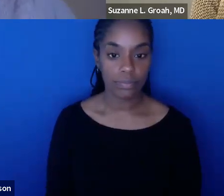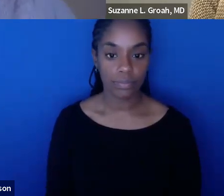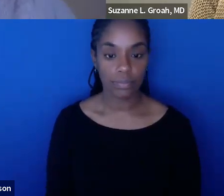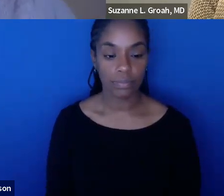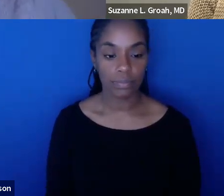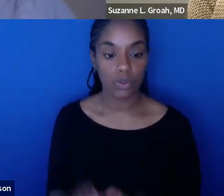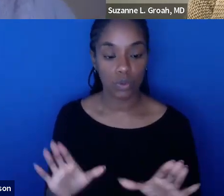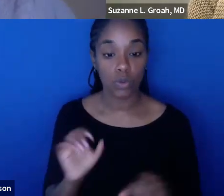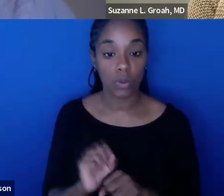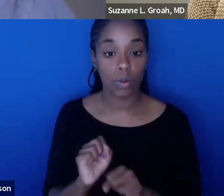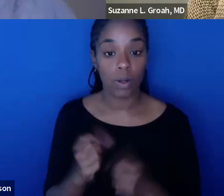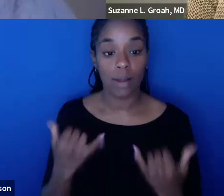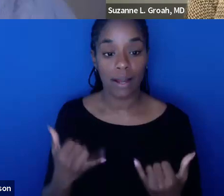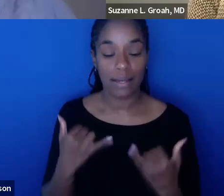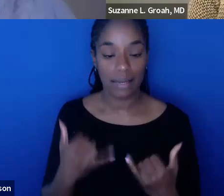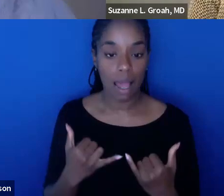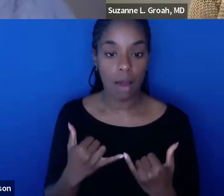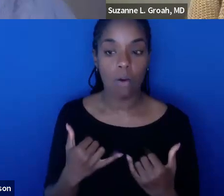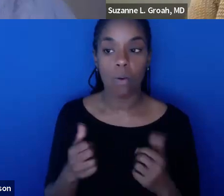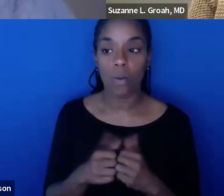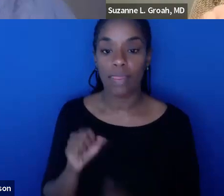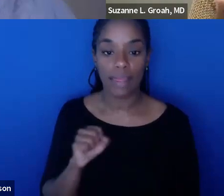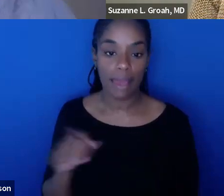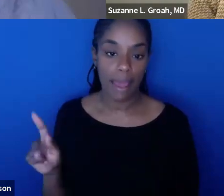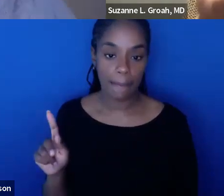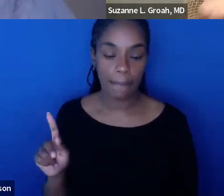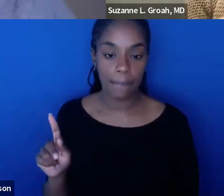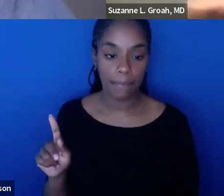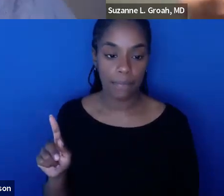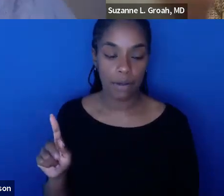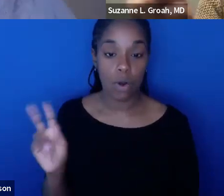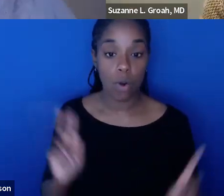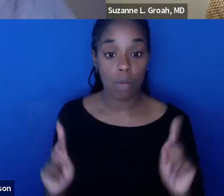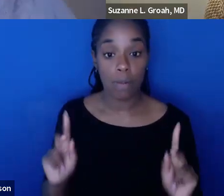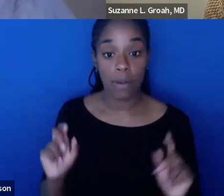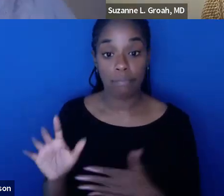an app where people can actually plug in their symptoms and it'll help give